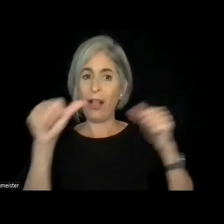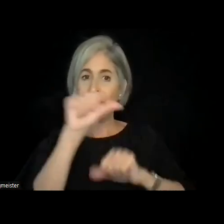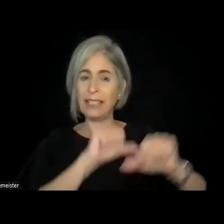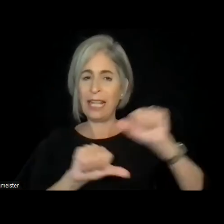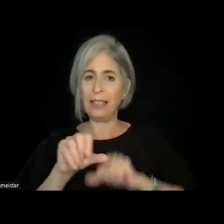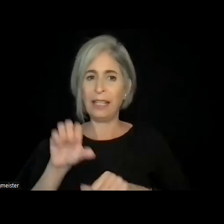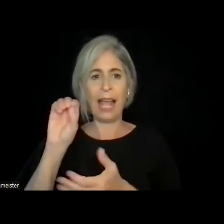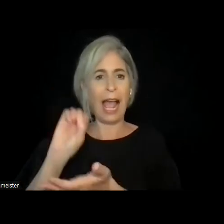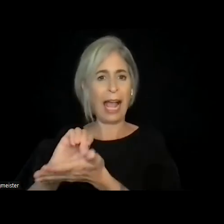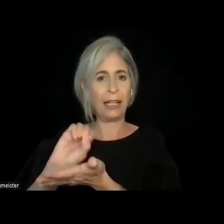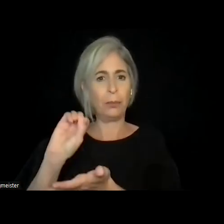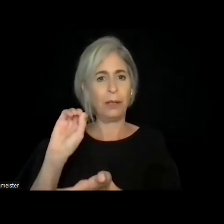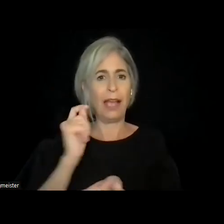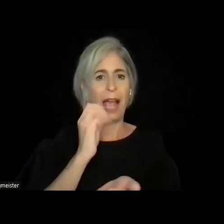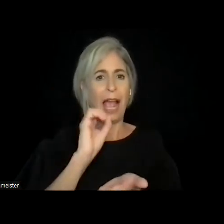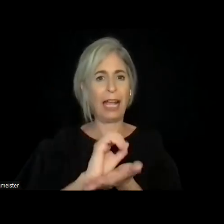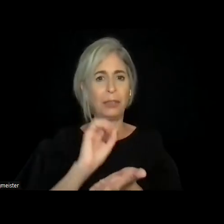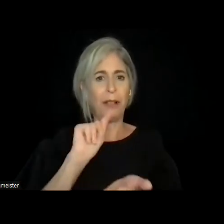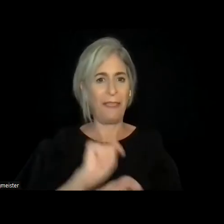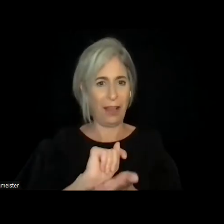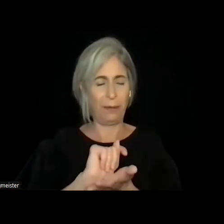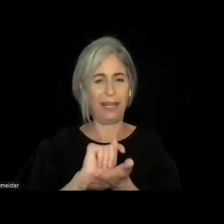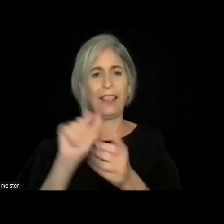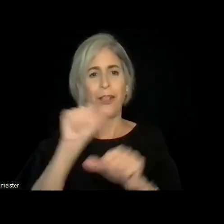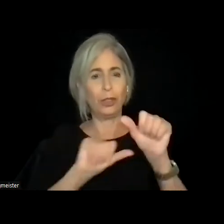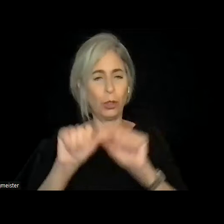it is actually -- my Ph.D. is in engineering and I have a degree in